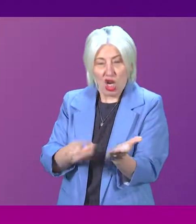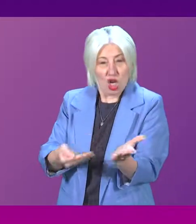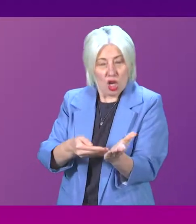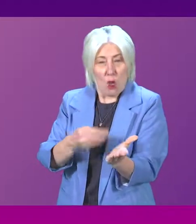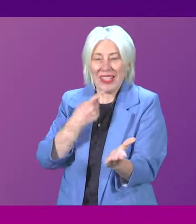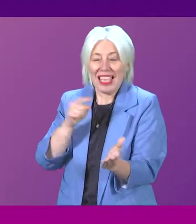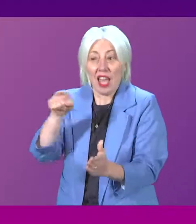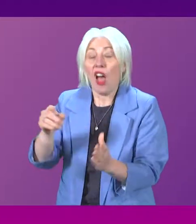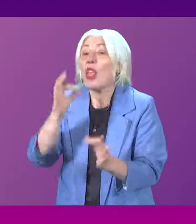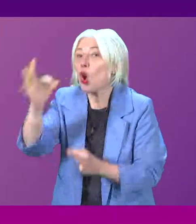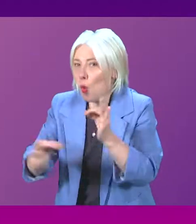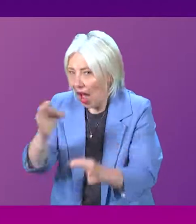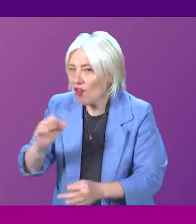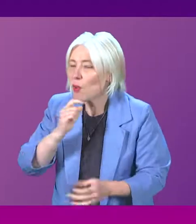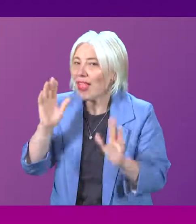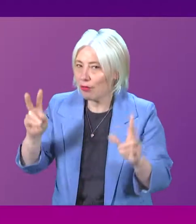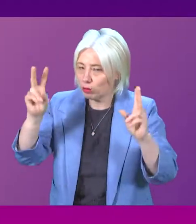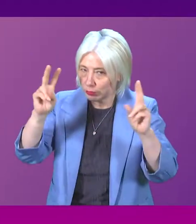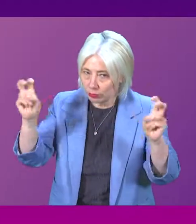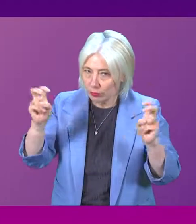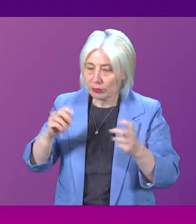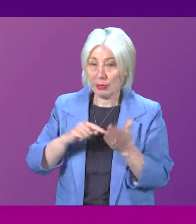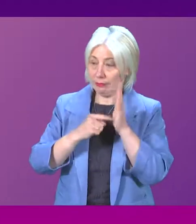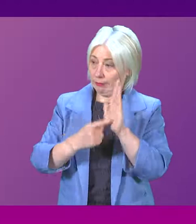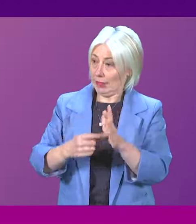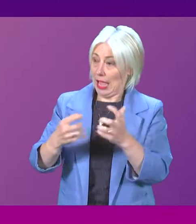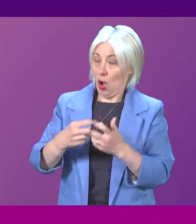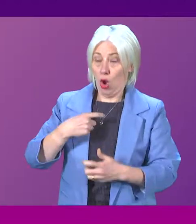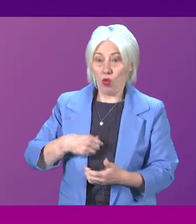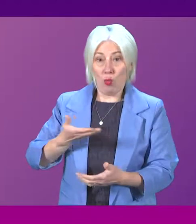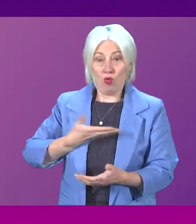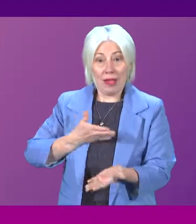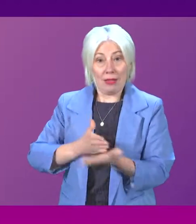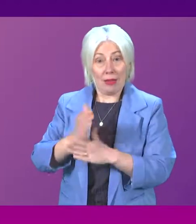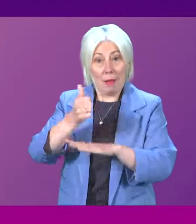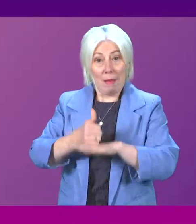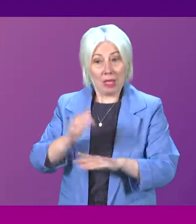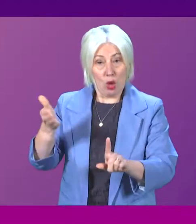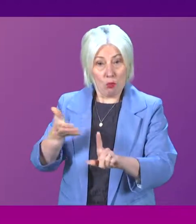“to demonstrate how a human rights-based approach by the inquiry has contributed to